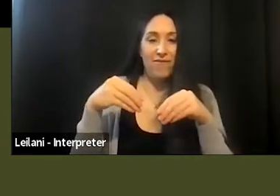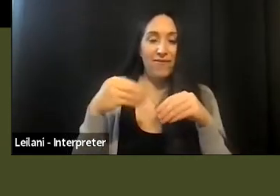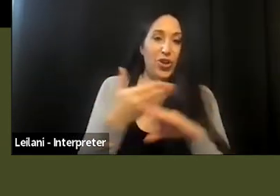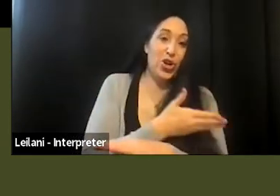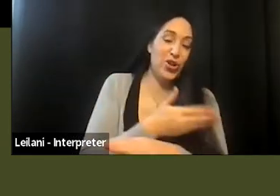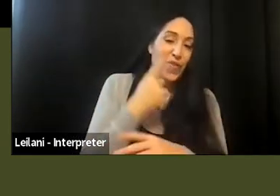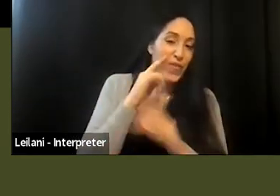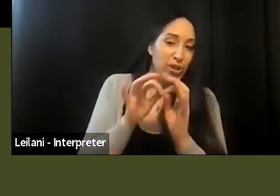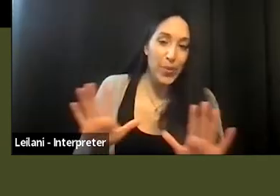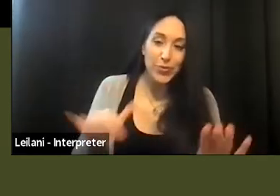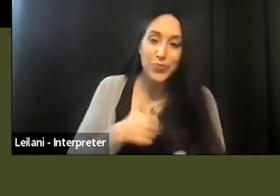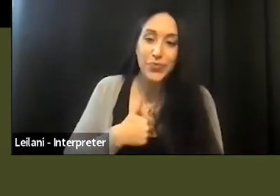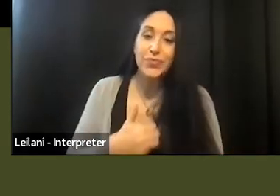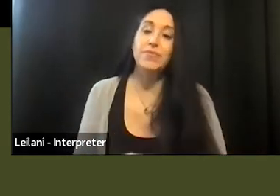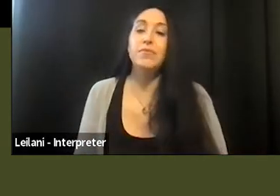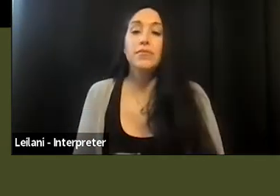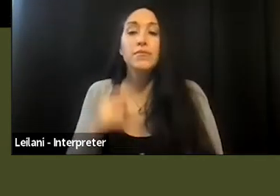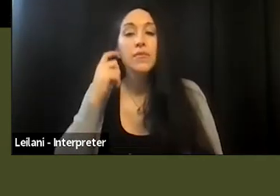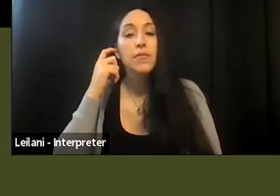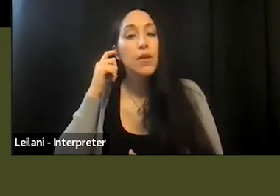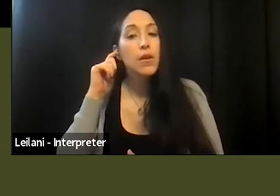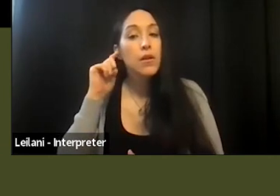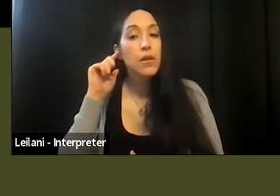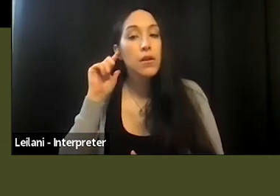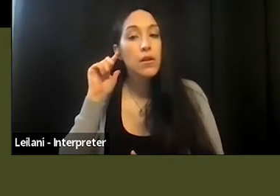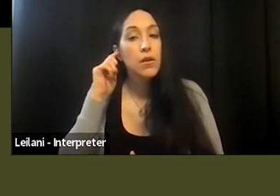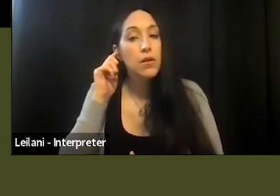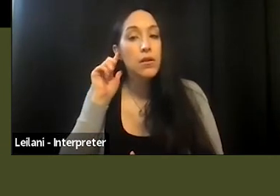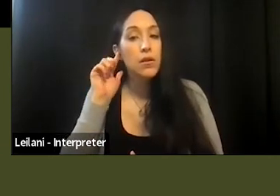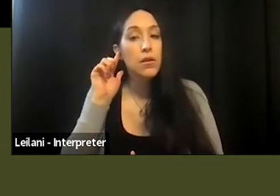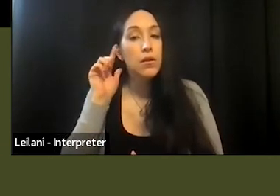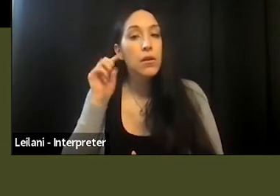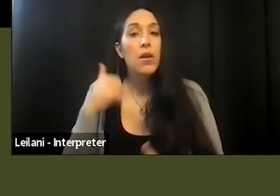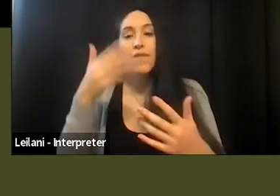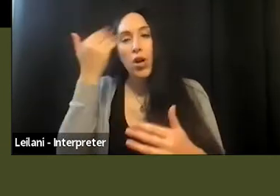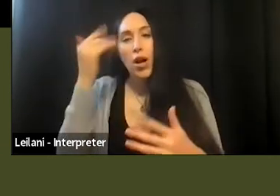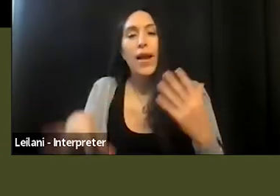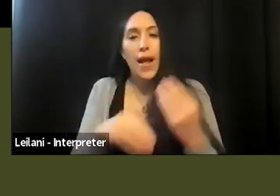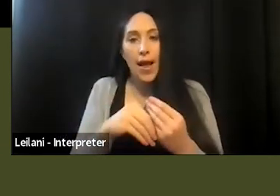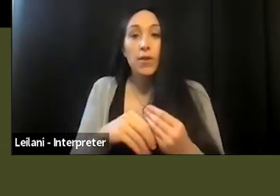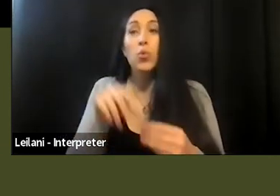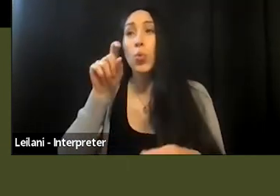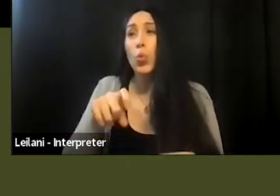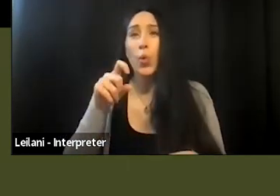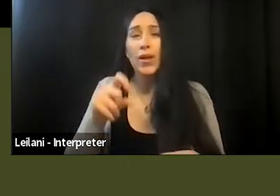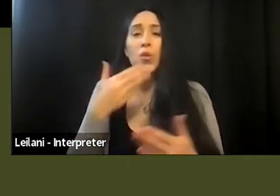but I forgot to add, we need one thing in the communities, that's well lit communities. Where I live, it's pretty good, but it could be...